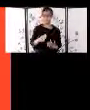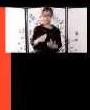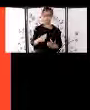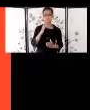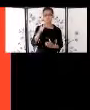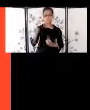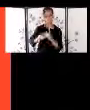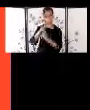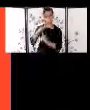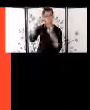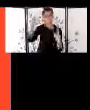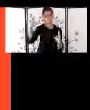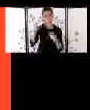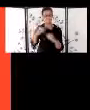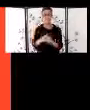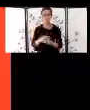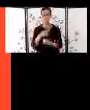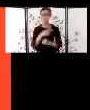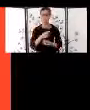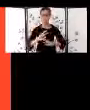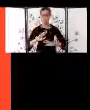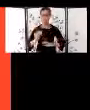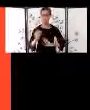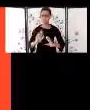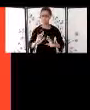of readiness and critical awareness within the application.